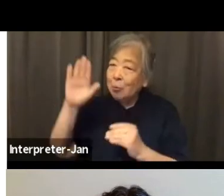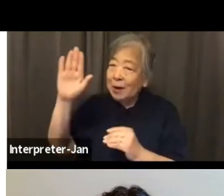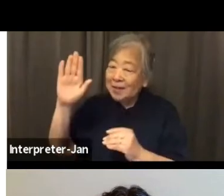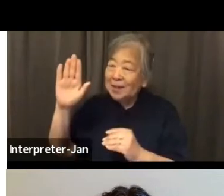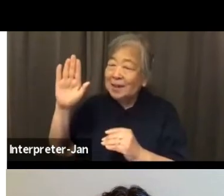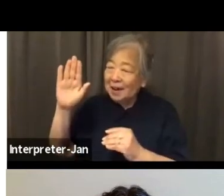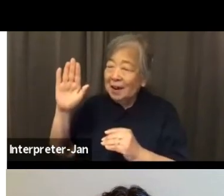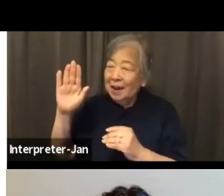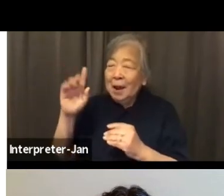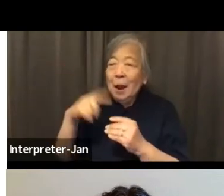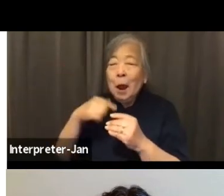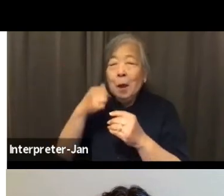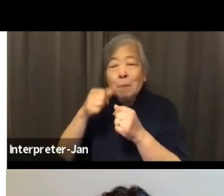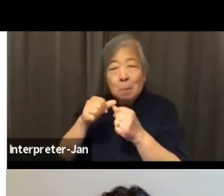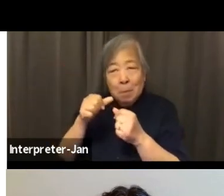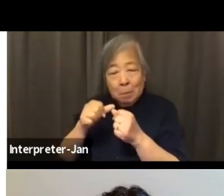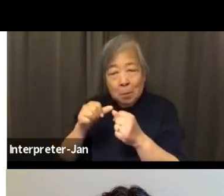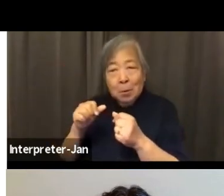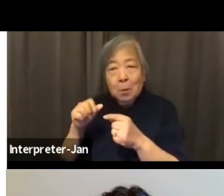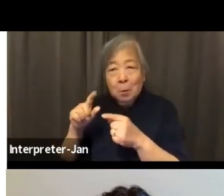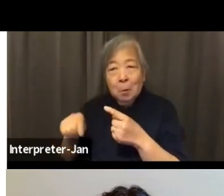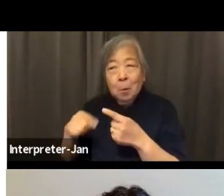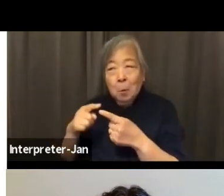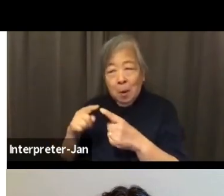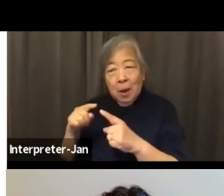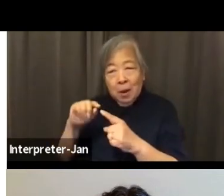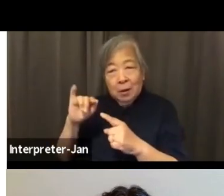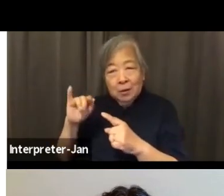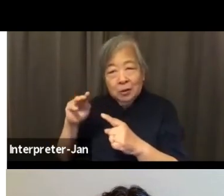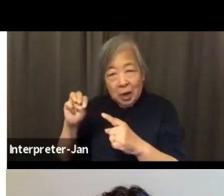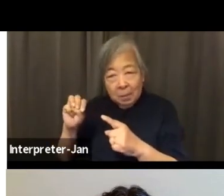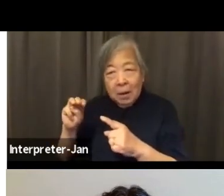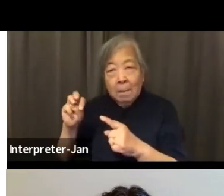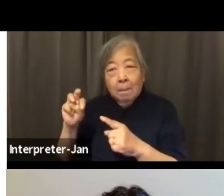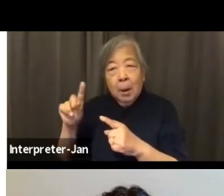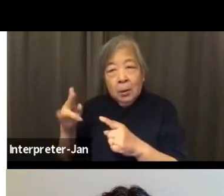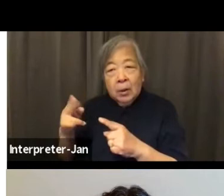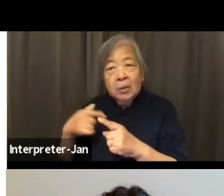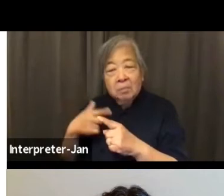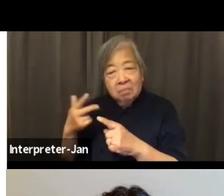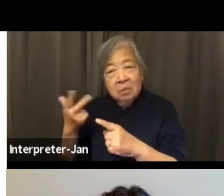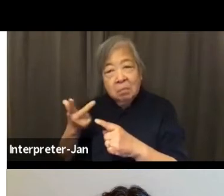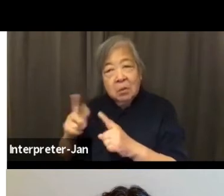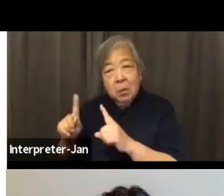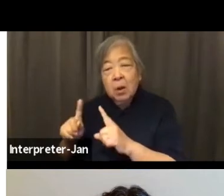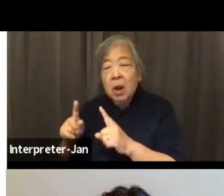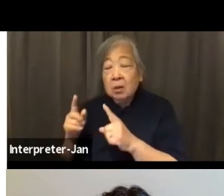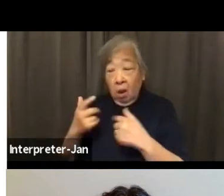when Jamie, Meredith, and I spoke before, I was saying sometimes as a deaf person it's hard to know when to interrupt, even in